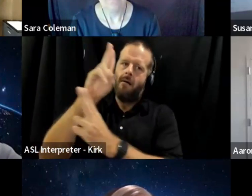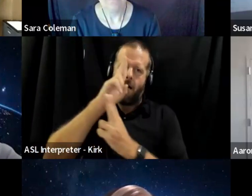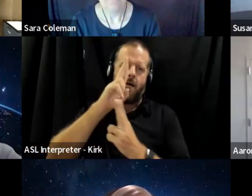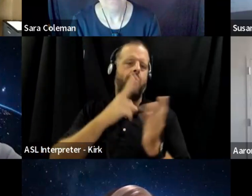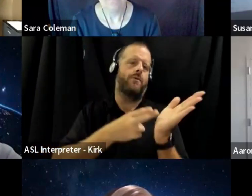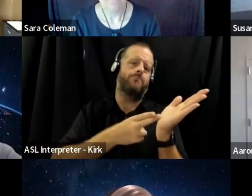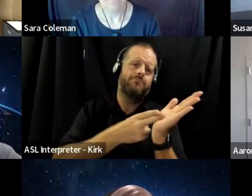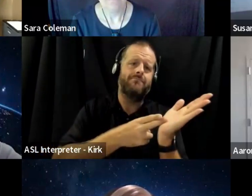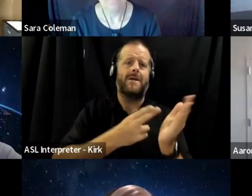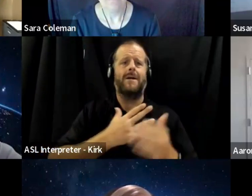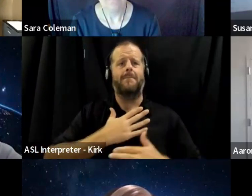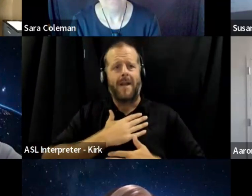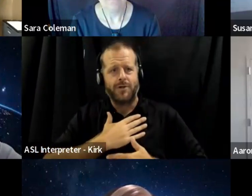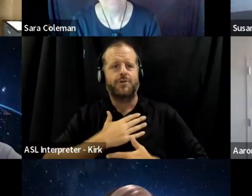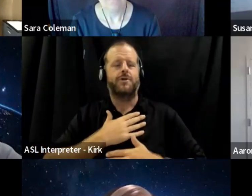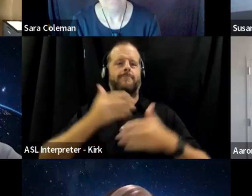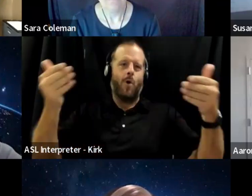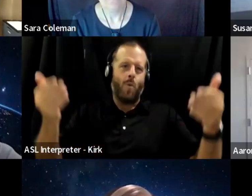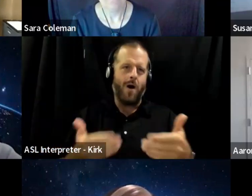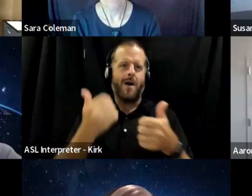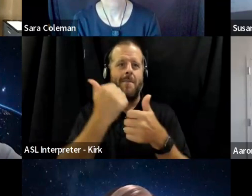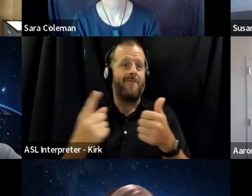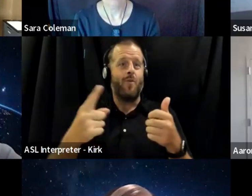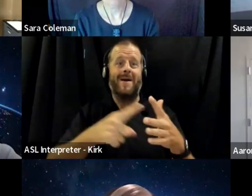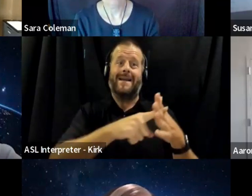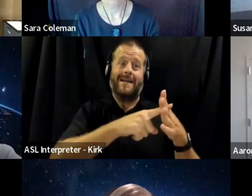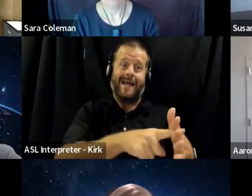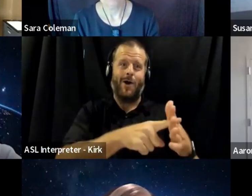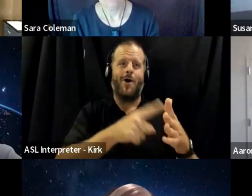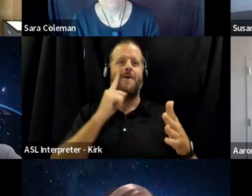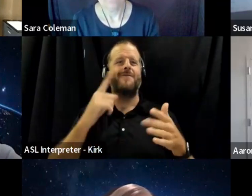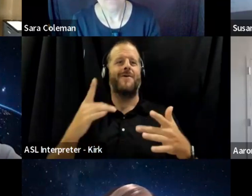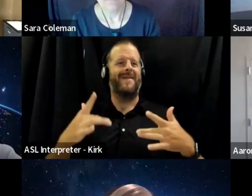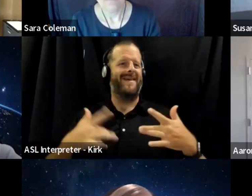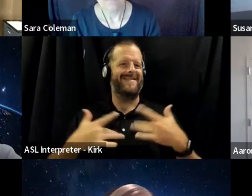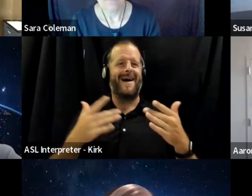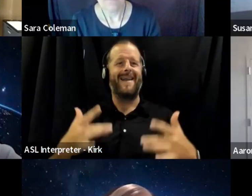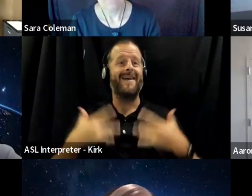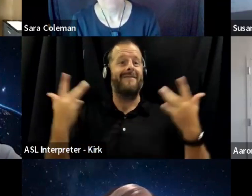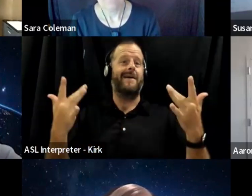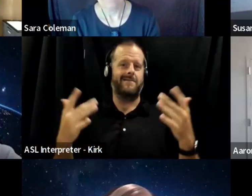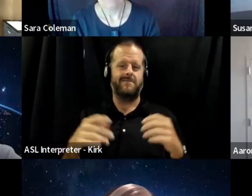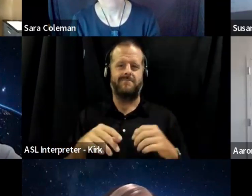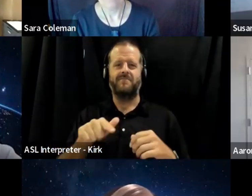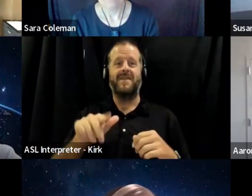to welcome everyone at this kickoff for this exciting event as Joe said, our 5th annual.